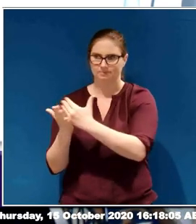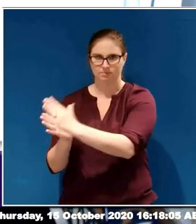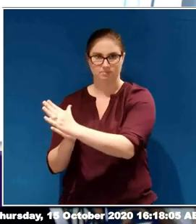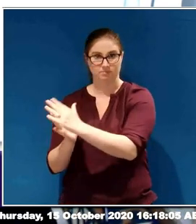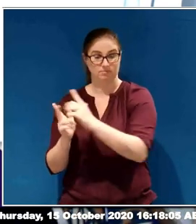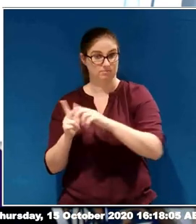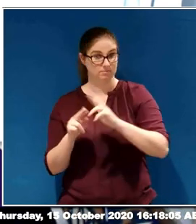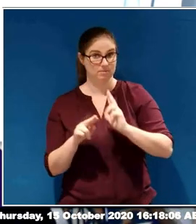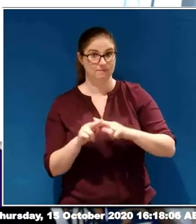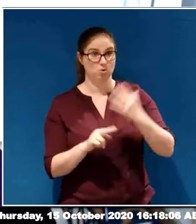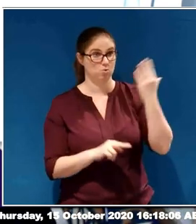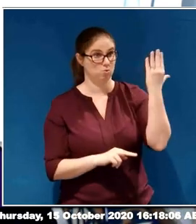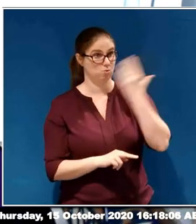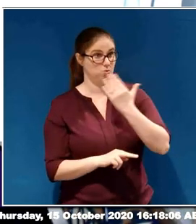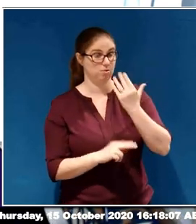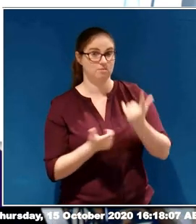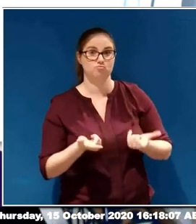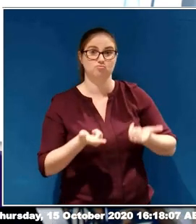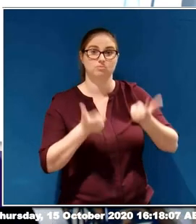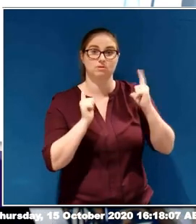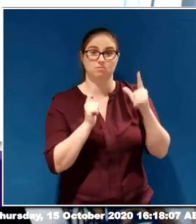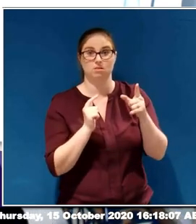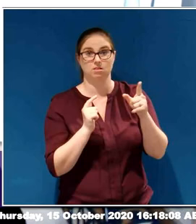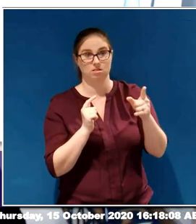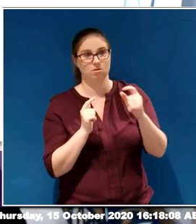school would be assessed accordingly?